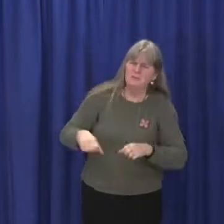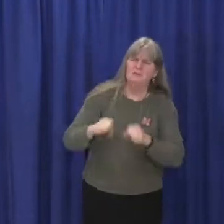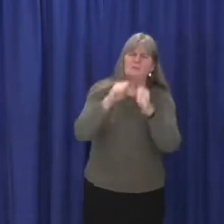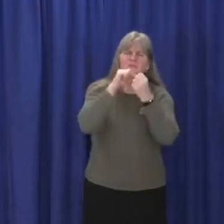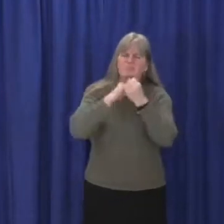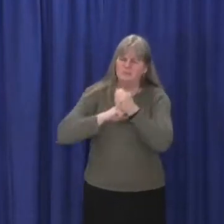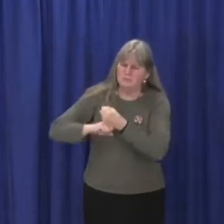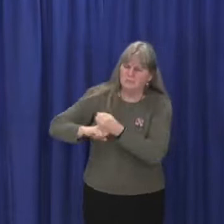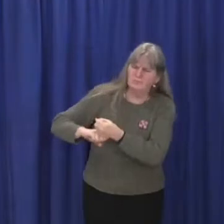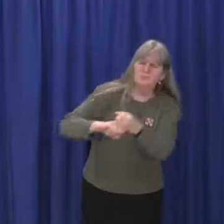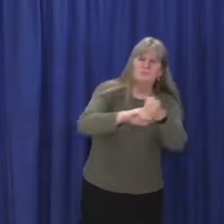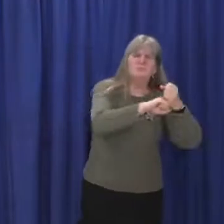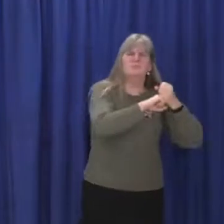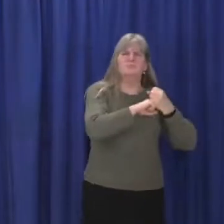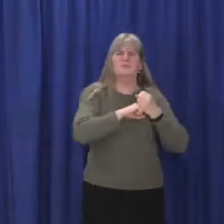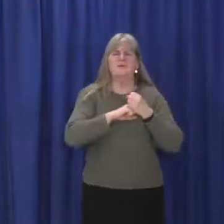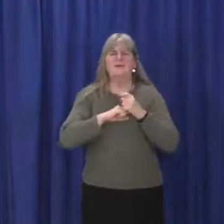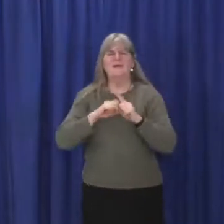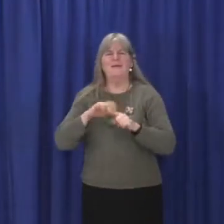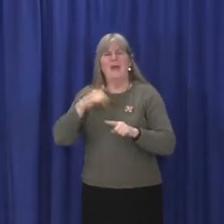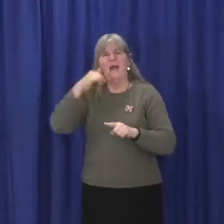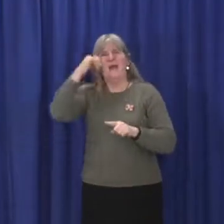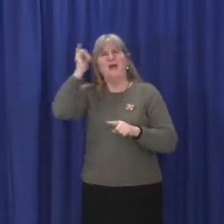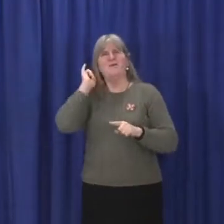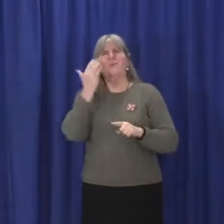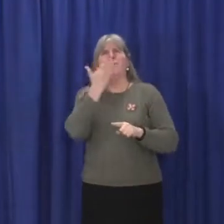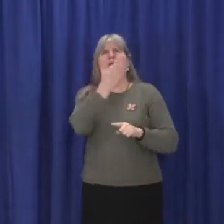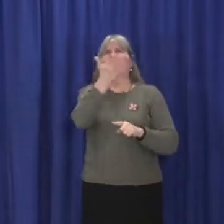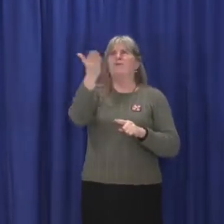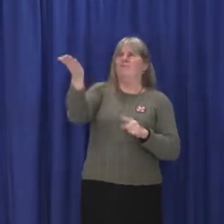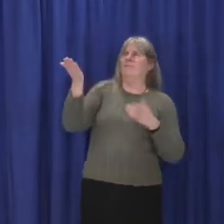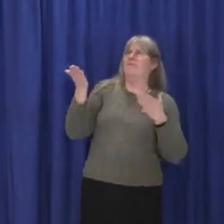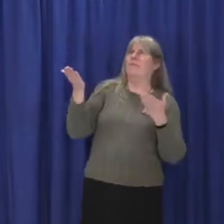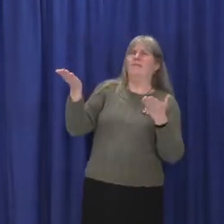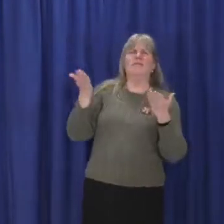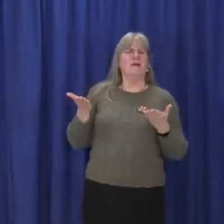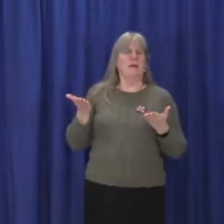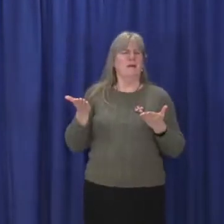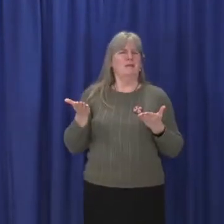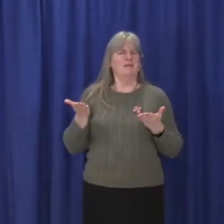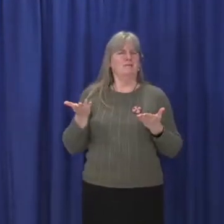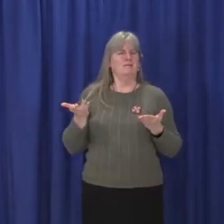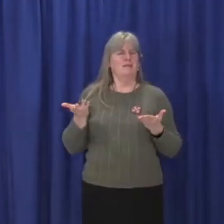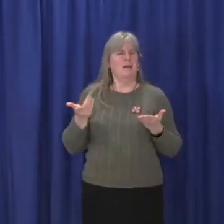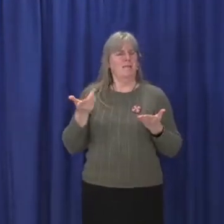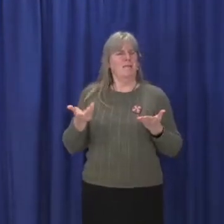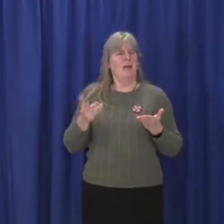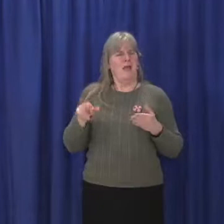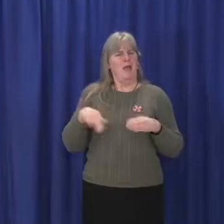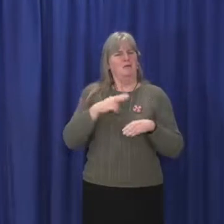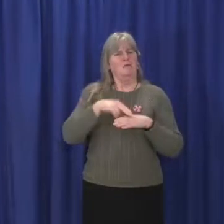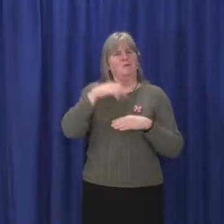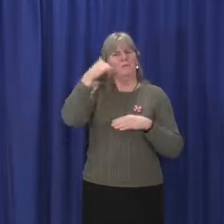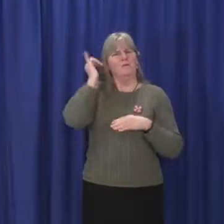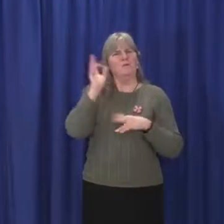That is such a important part of the values that we carry as Yukoners.